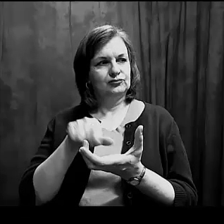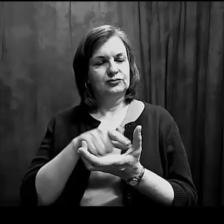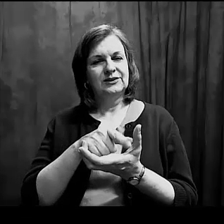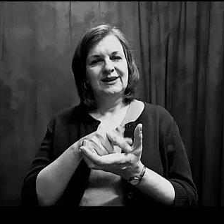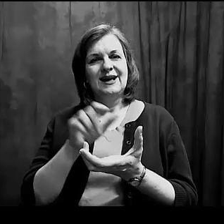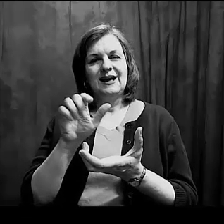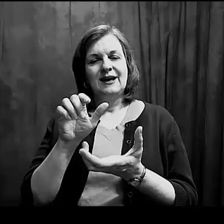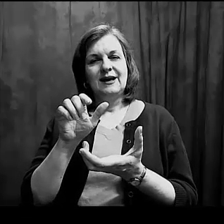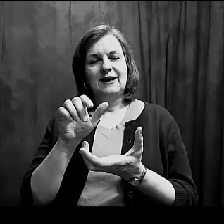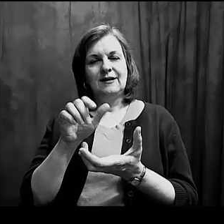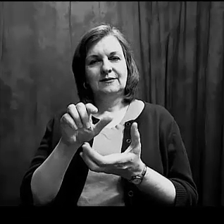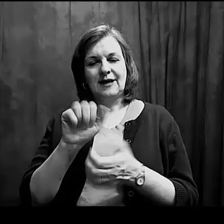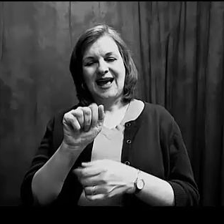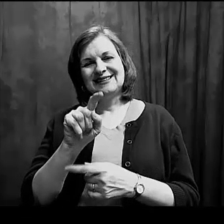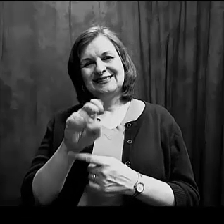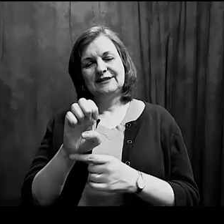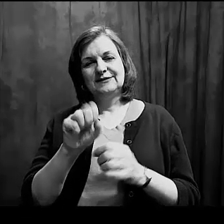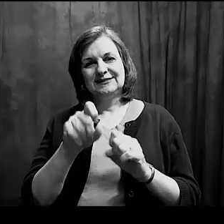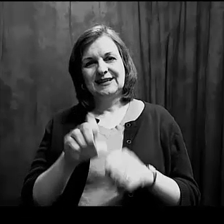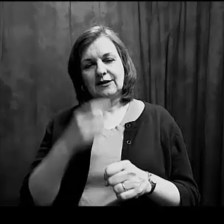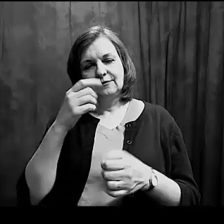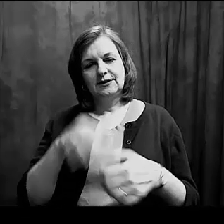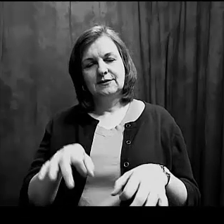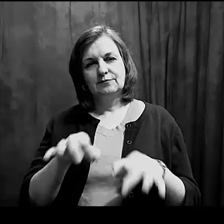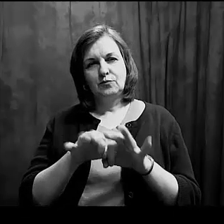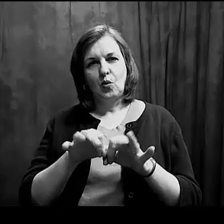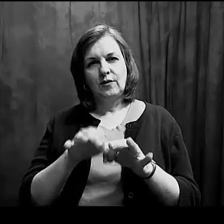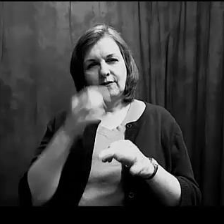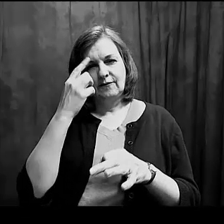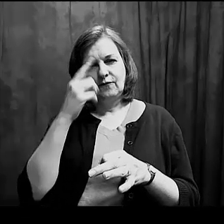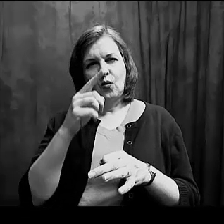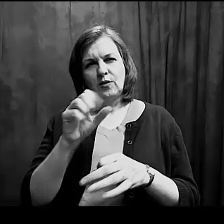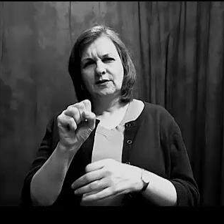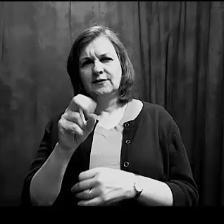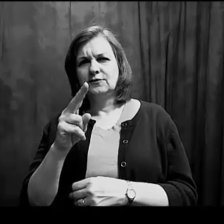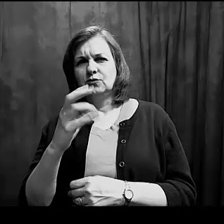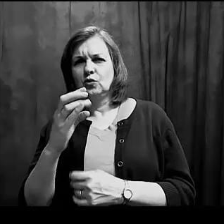we've talked about some of these matching once before